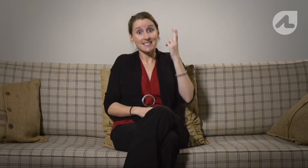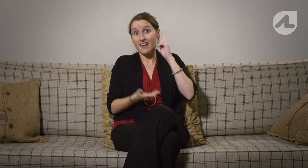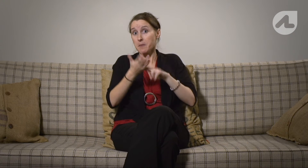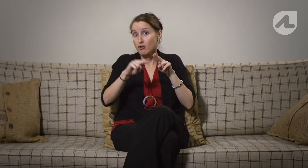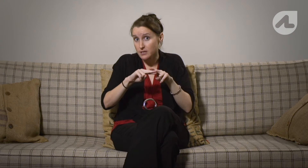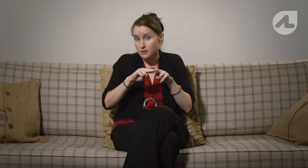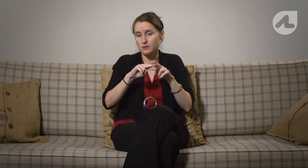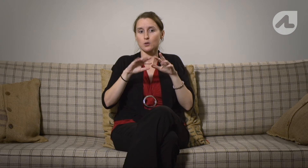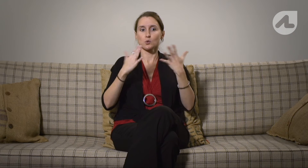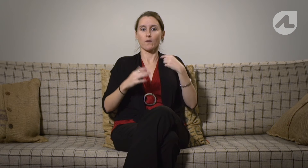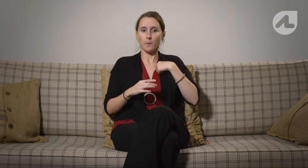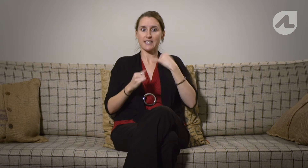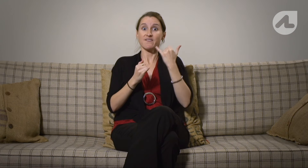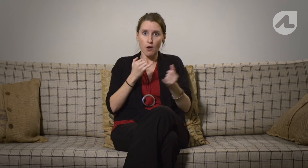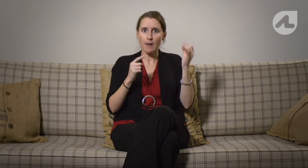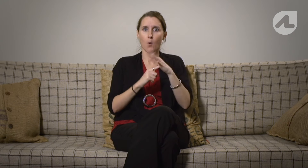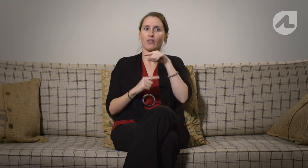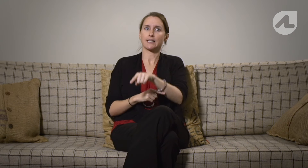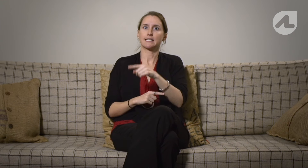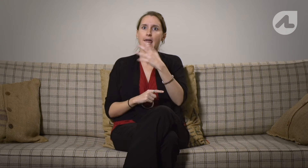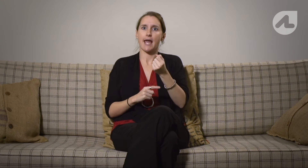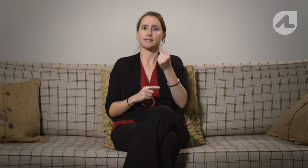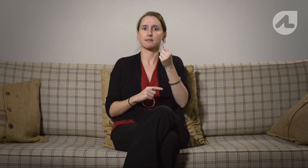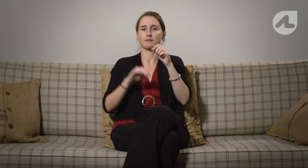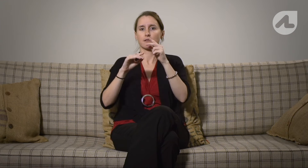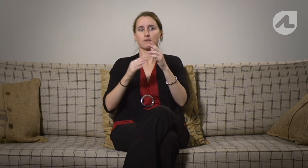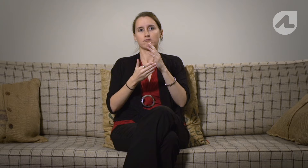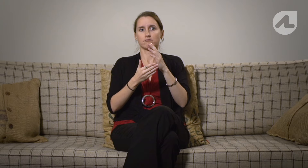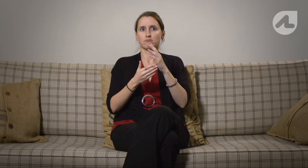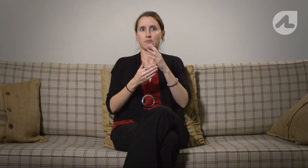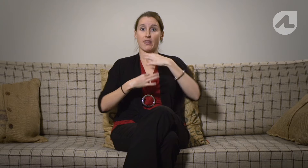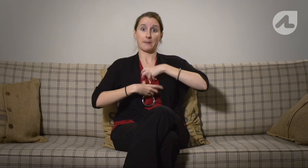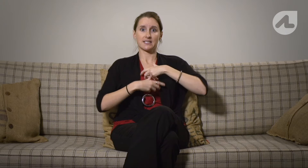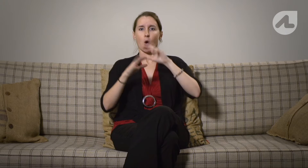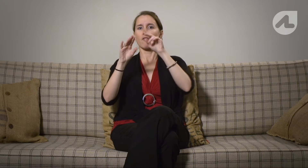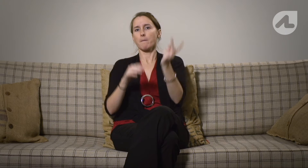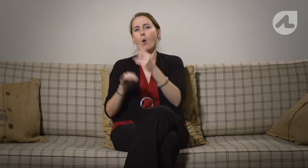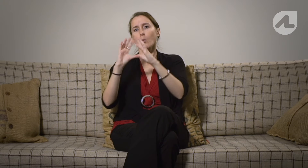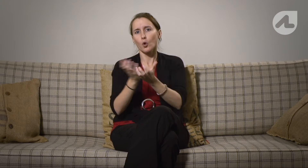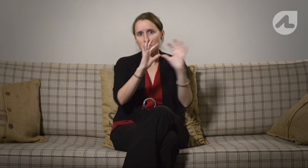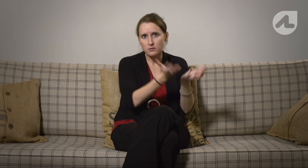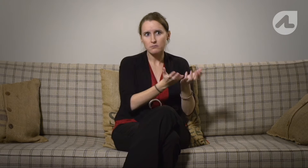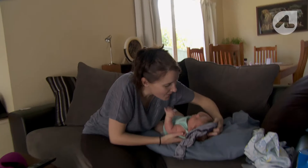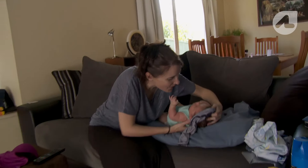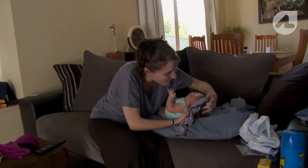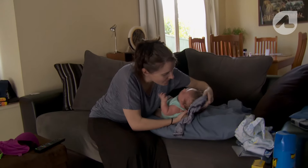he's got deaf parents. So for me it's very important that... he's able to move between both worlds.